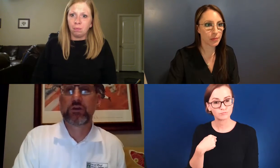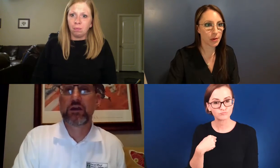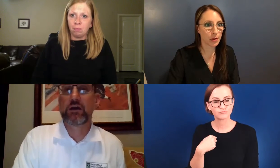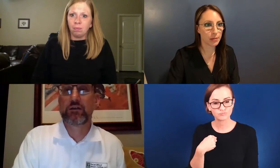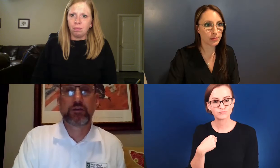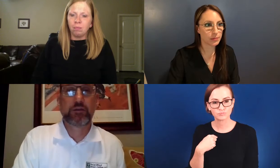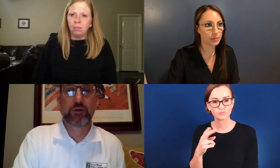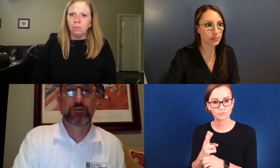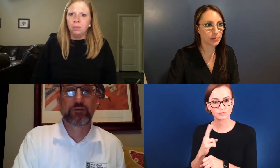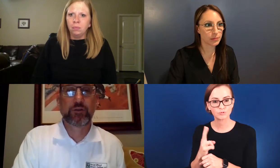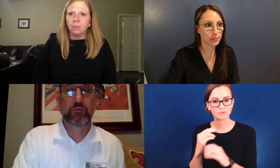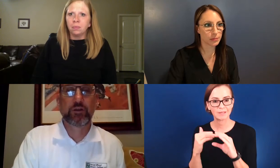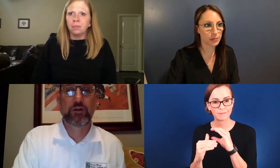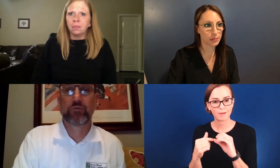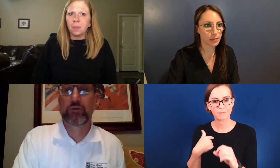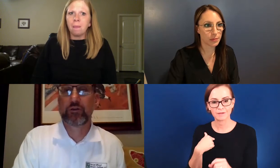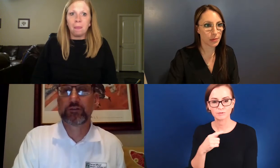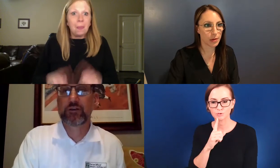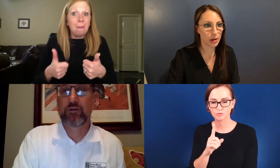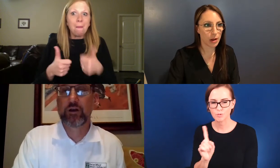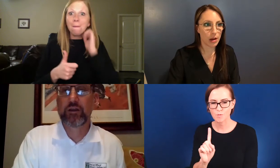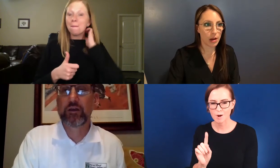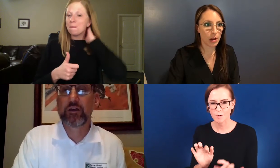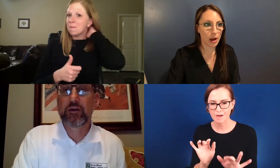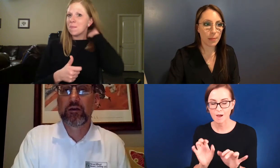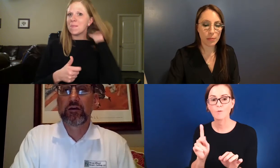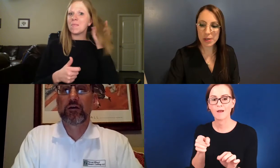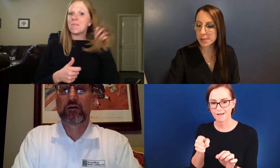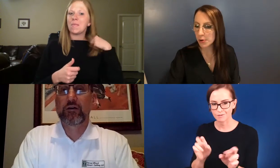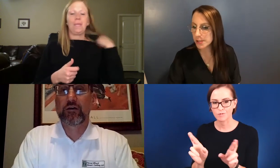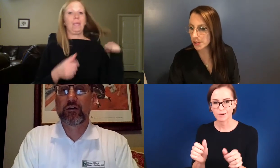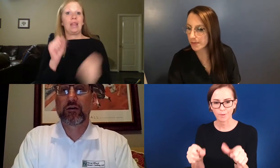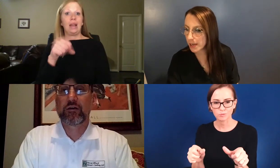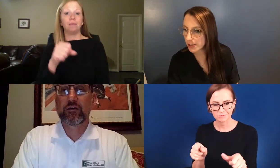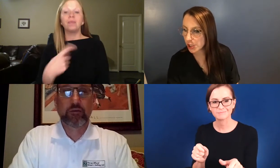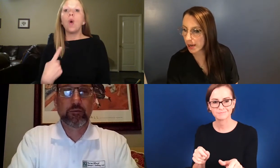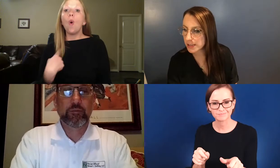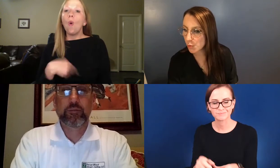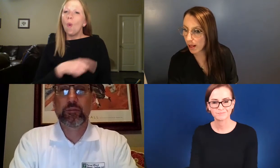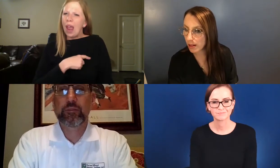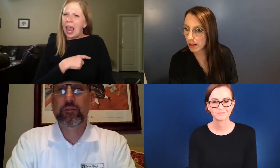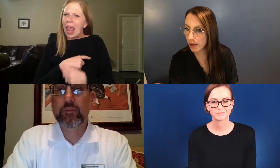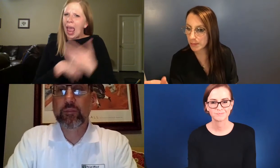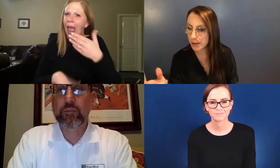you can email it to me. Were did it gonna go? There it is, all right. We did put a survey in the chat as well,